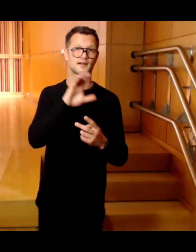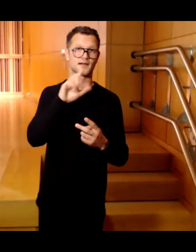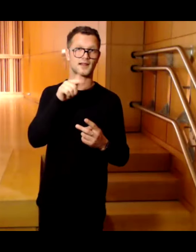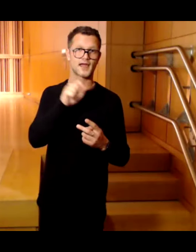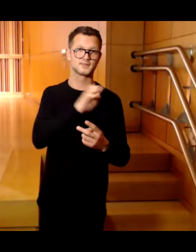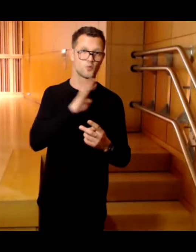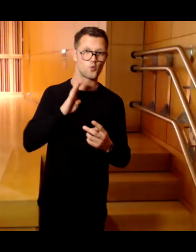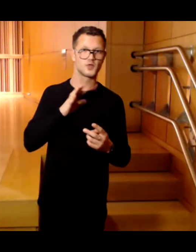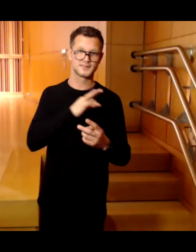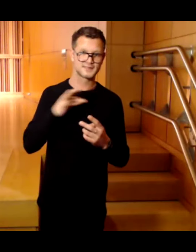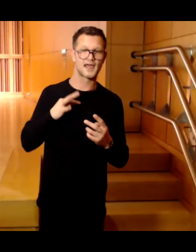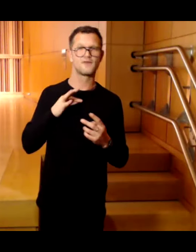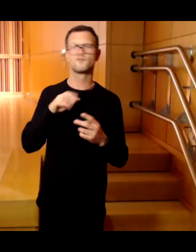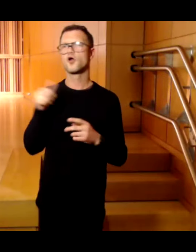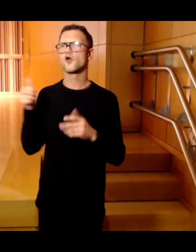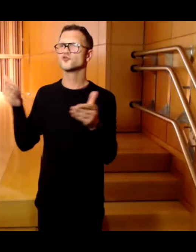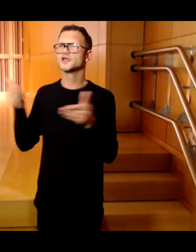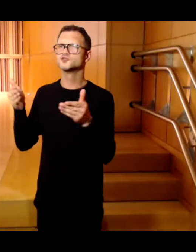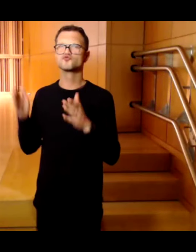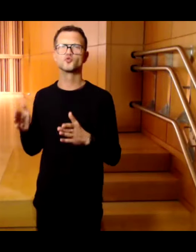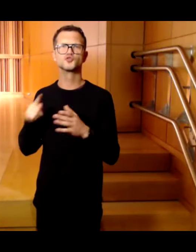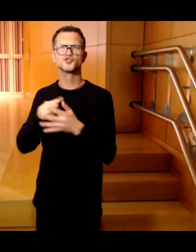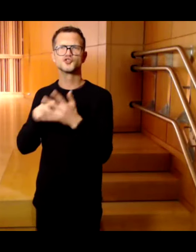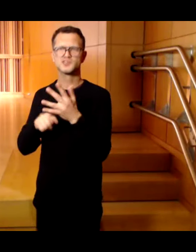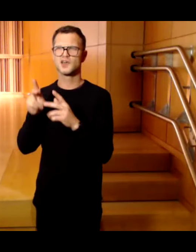My fellow introducers and everyone involved in making this event.